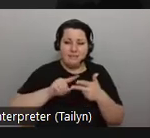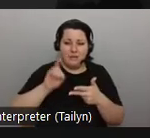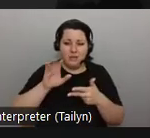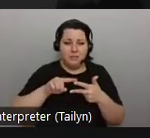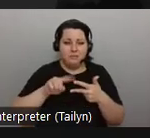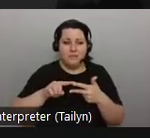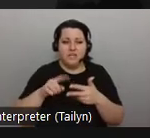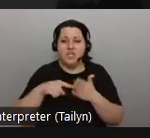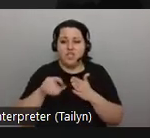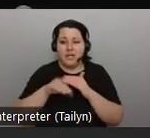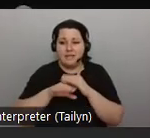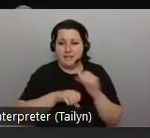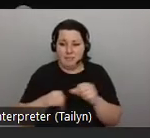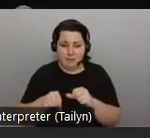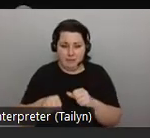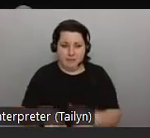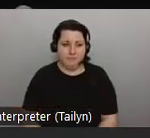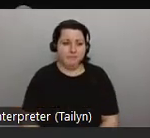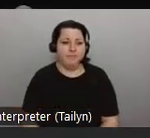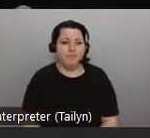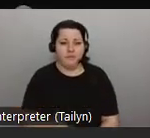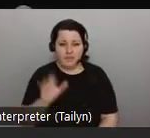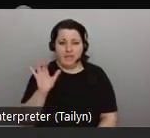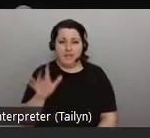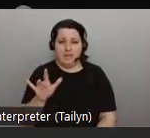the second button is, "inspect document," if you click that button, the second option, so a drop down appears, the